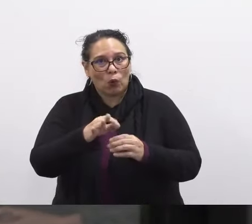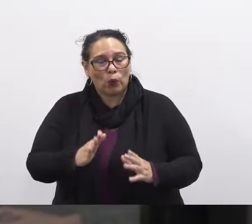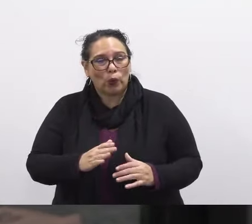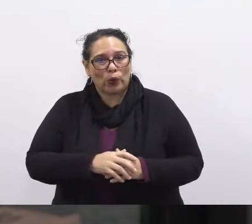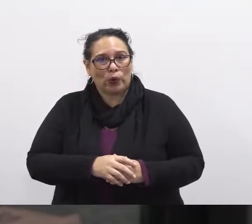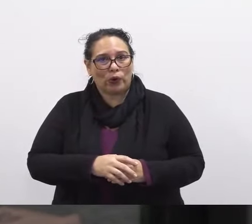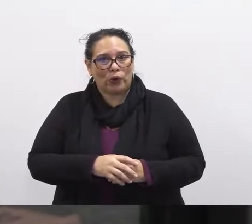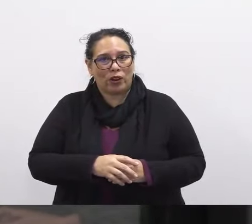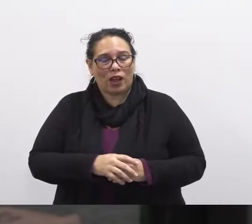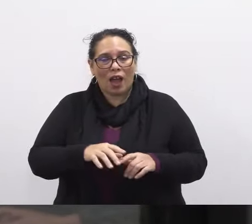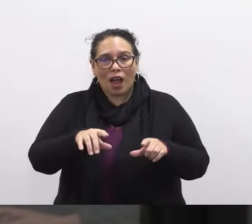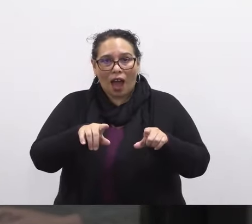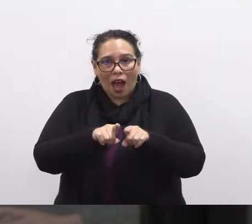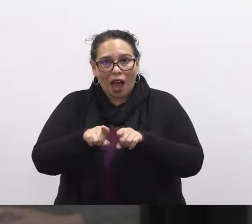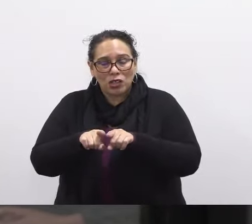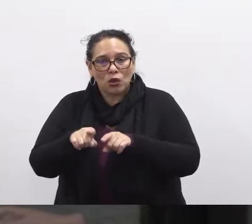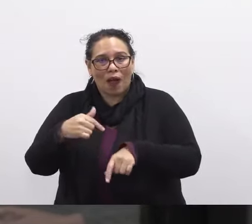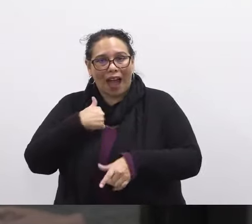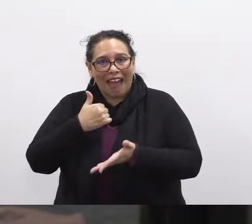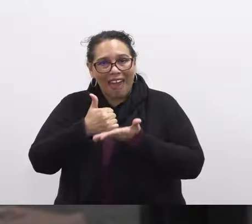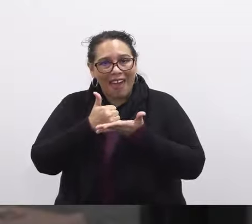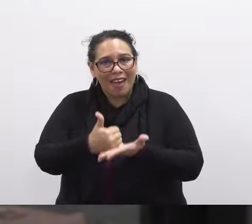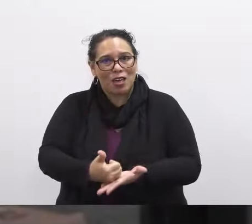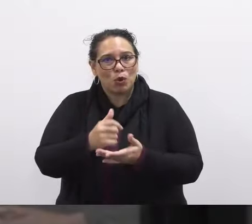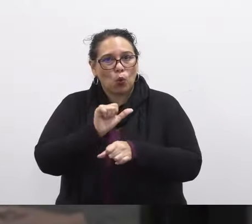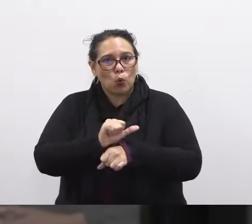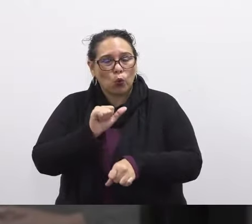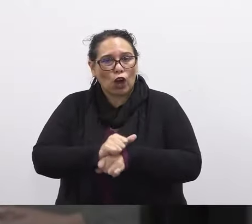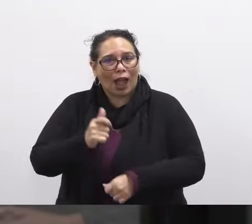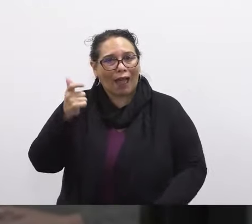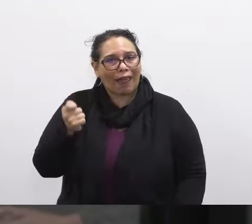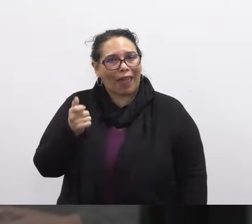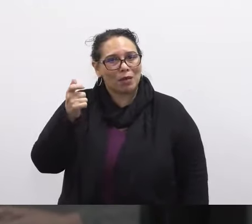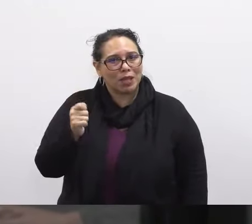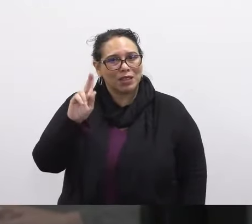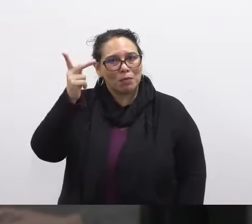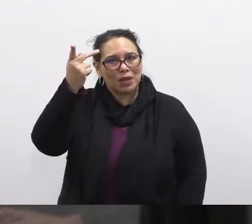I also help work on campaigns as a political pact for CSEA,